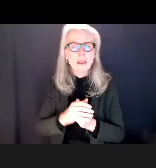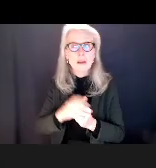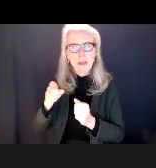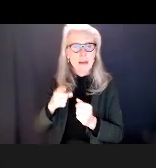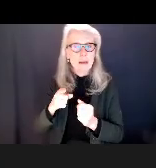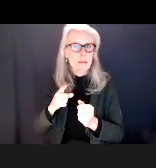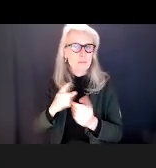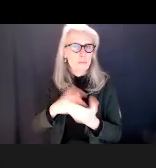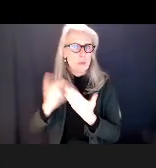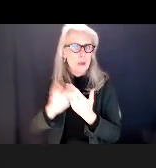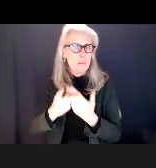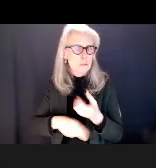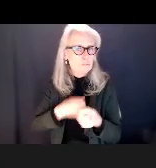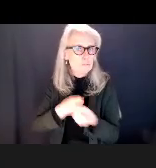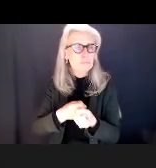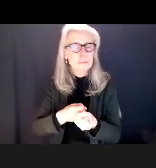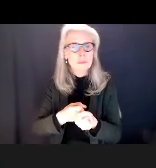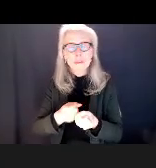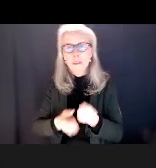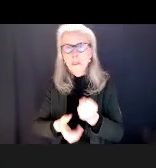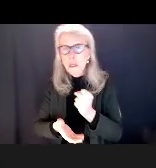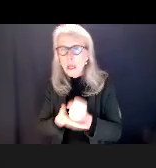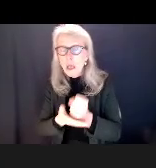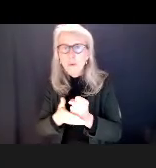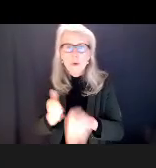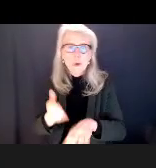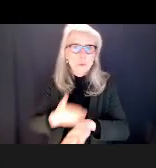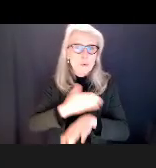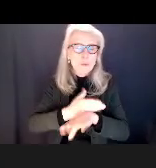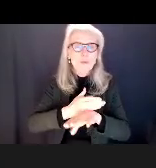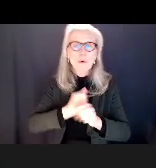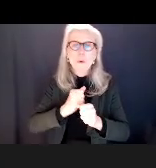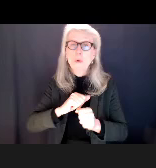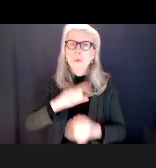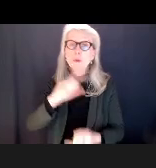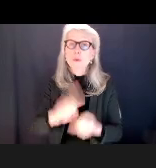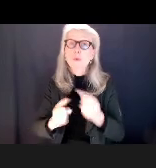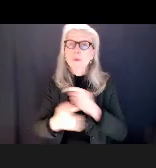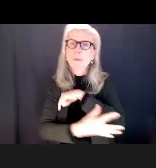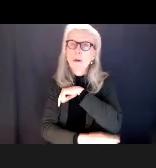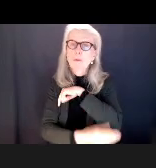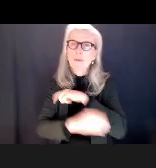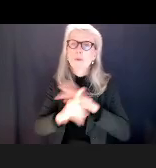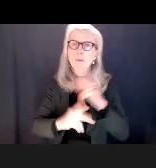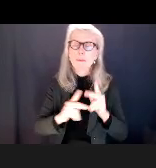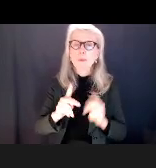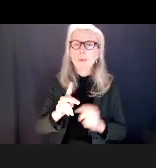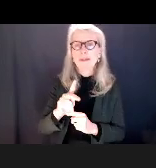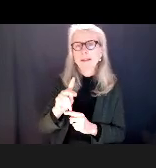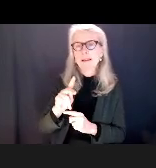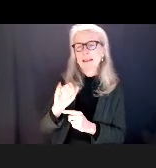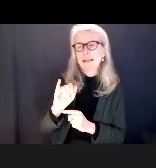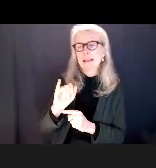sustain the crises of financial precarity that intellectually disabled people experience. So